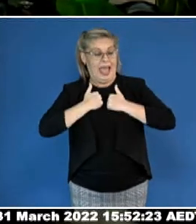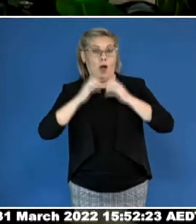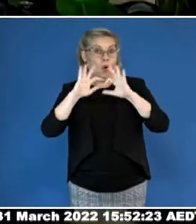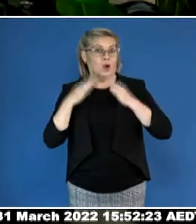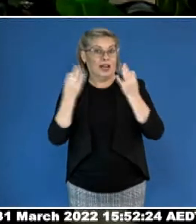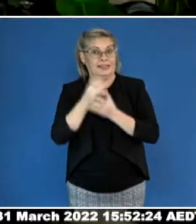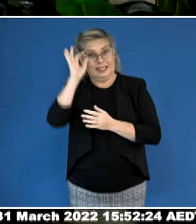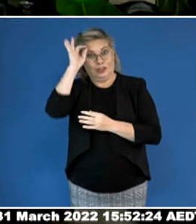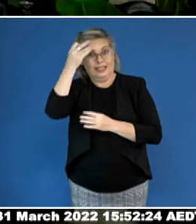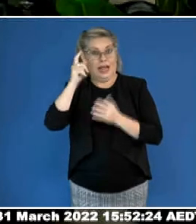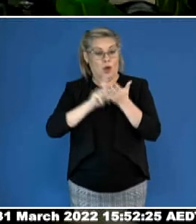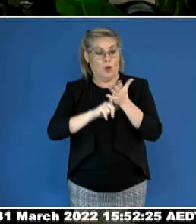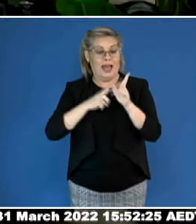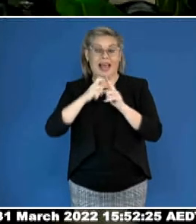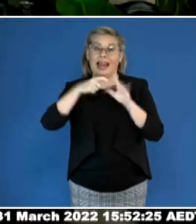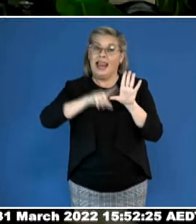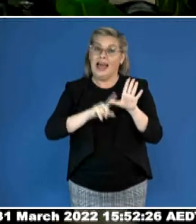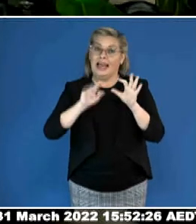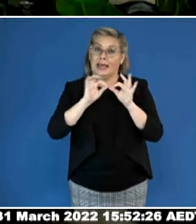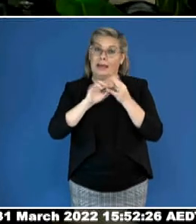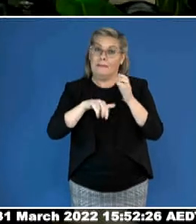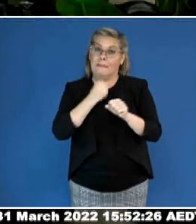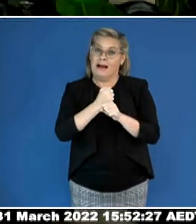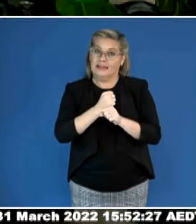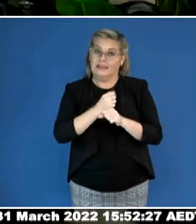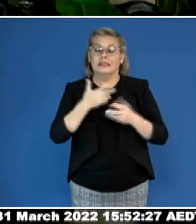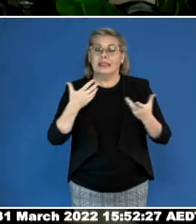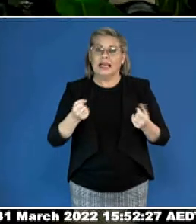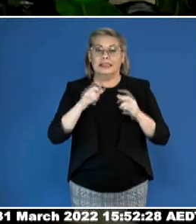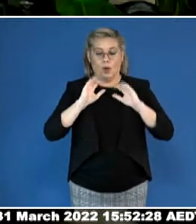strong mission to create opportunities for connection, learning and promotion of